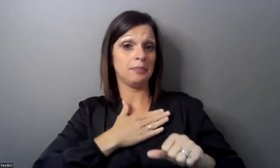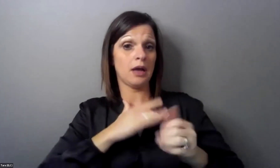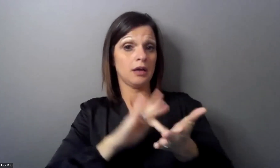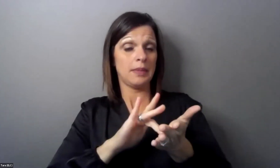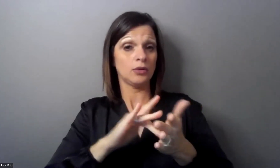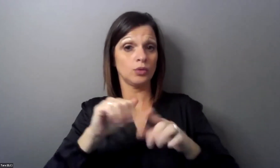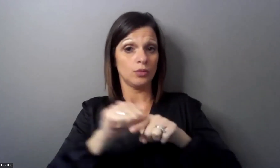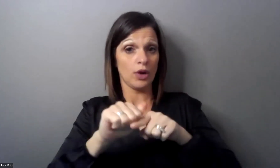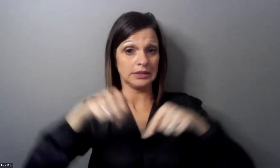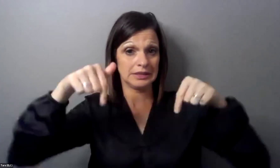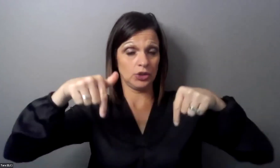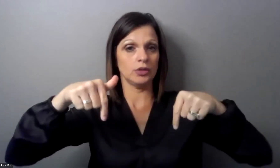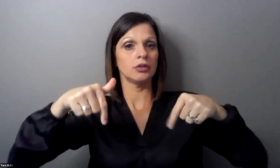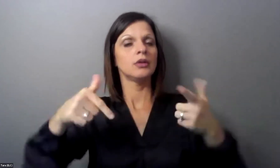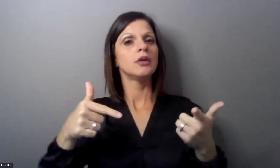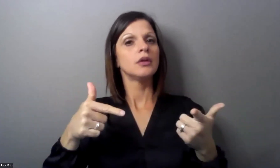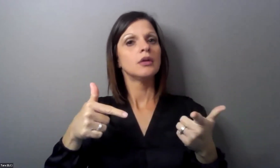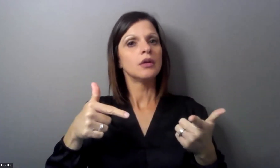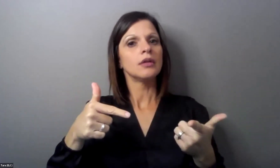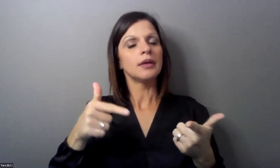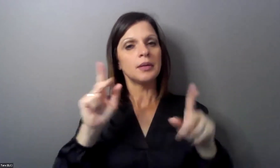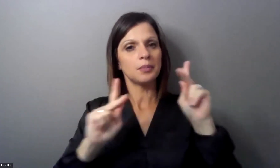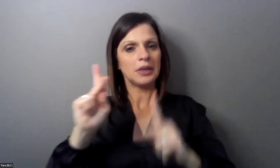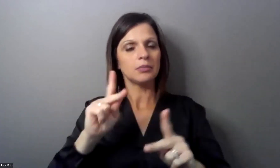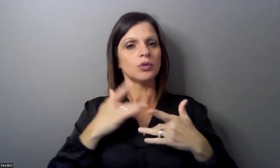to talking with the patients about addiction.